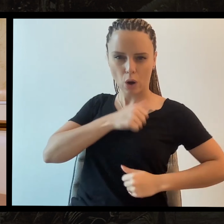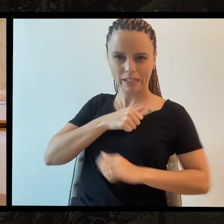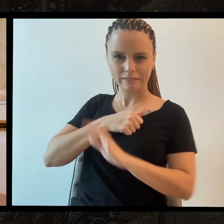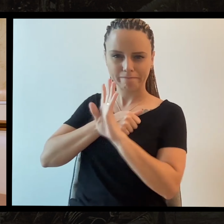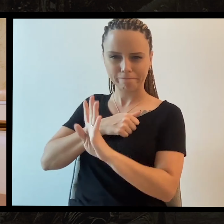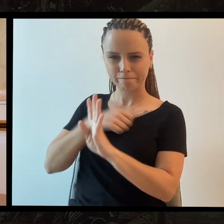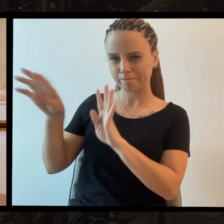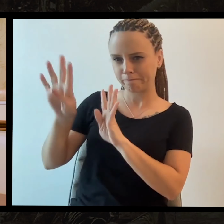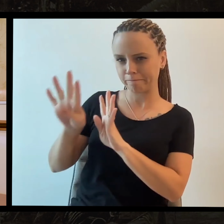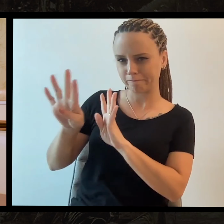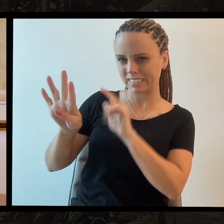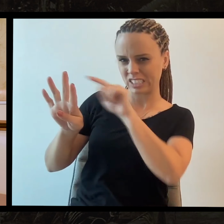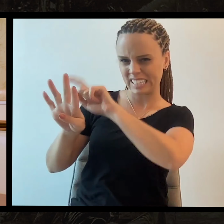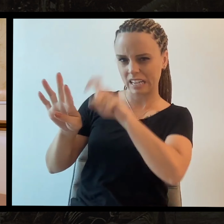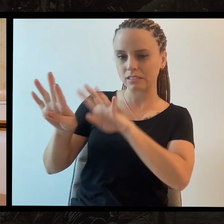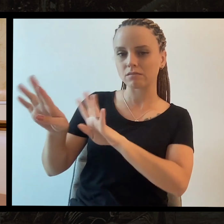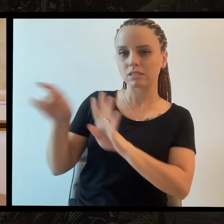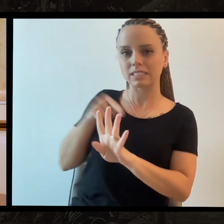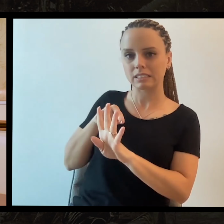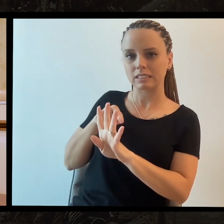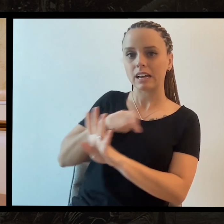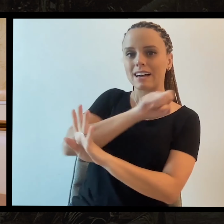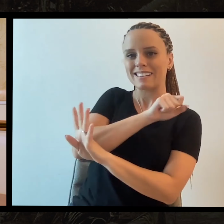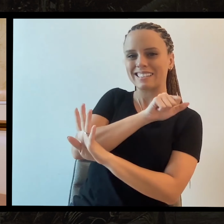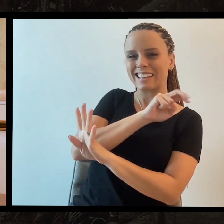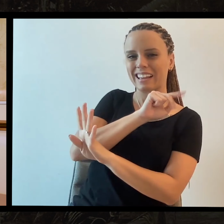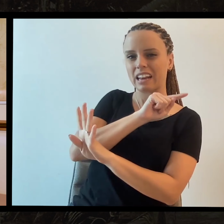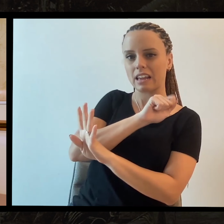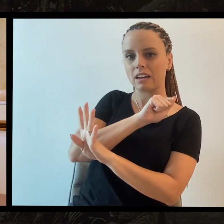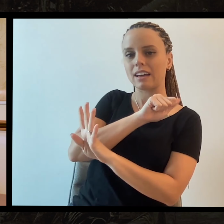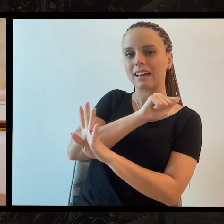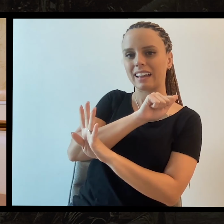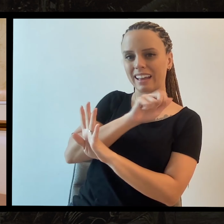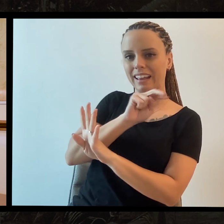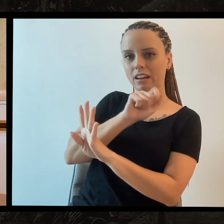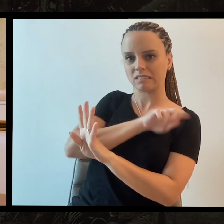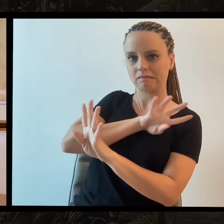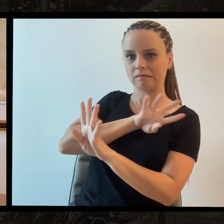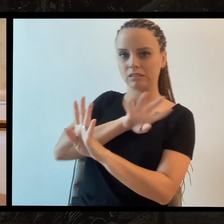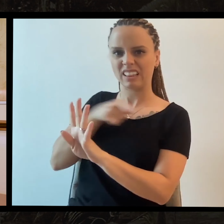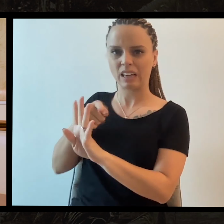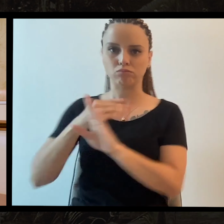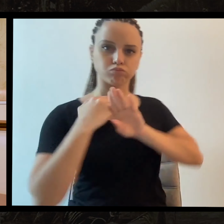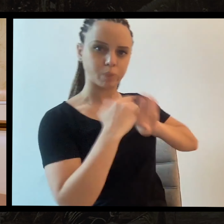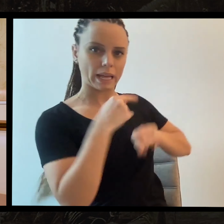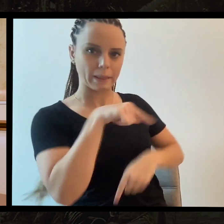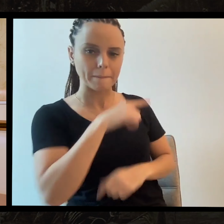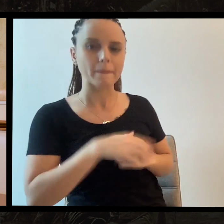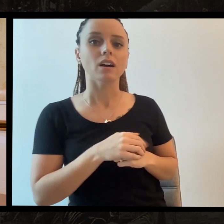to make sure they don't get surprised and attacked by Santa Anna's troops. They also help all the refugees who are trying to get away